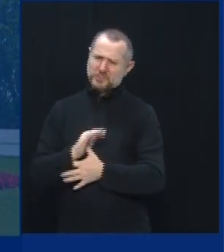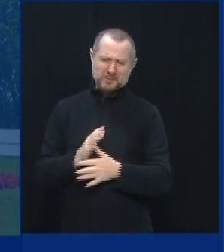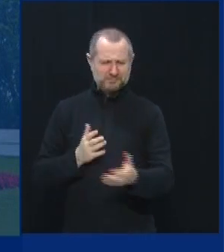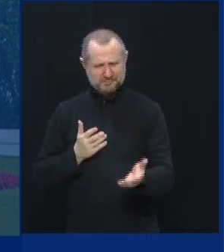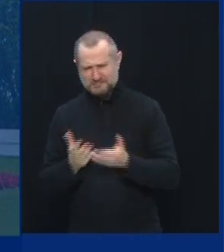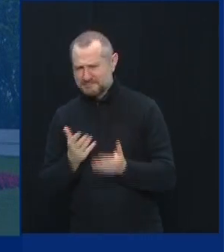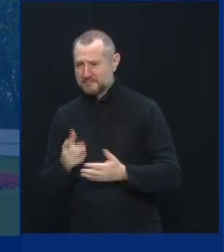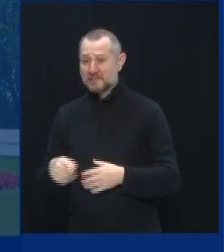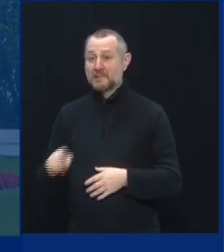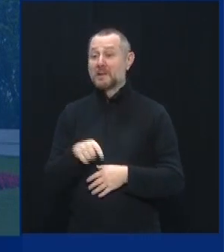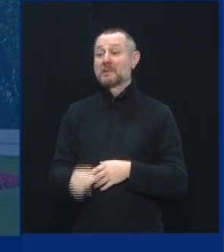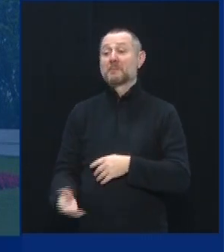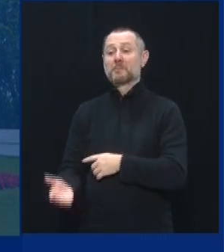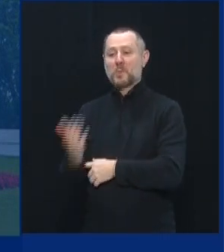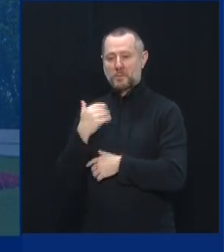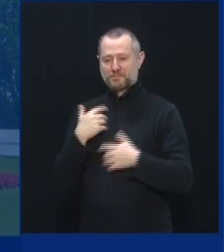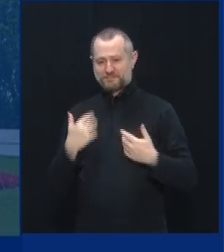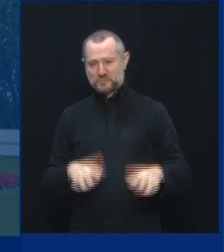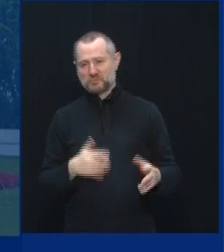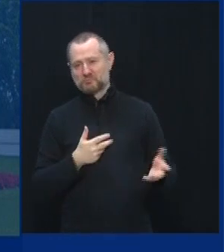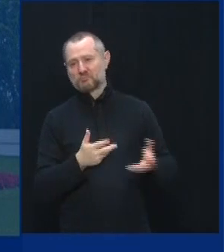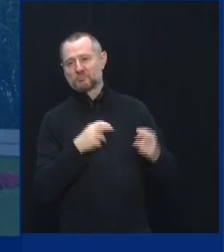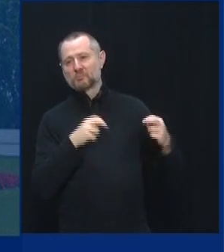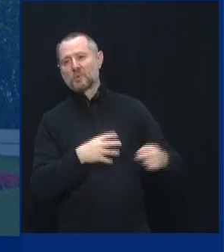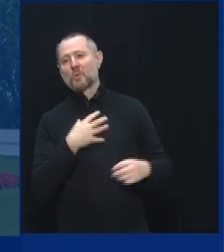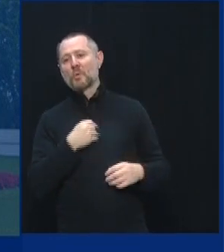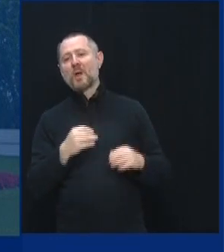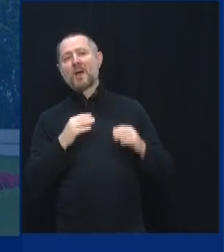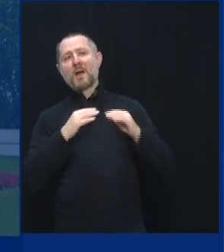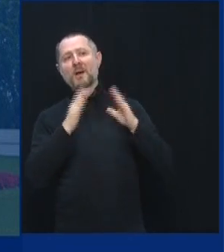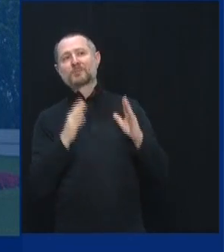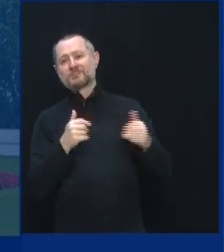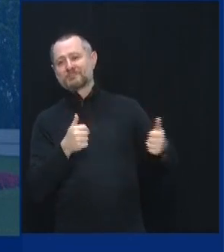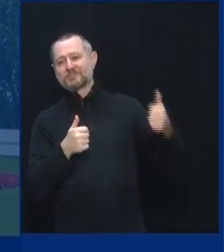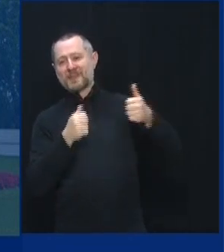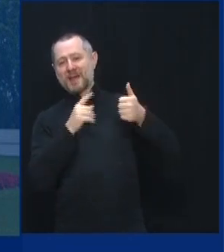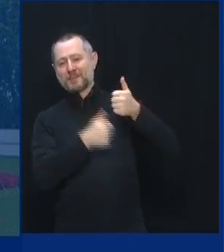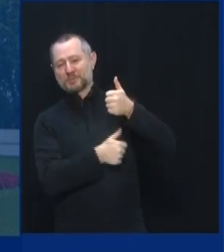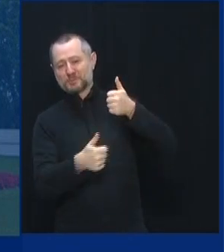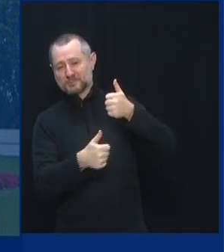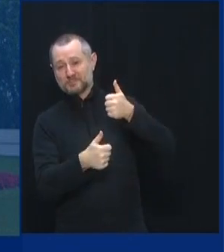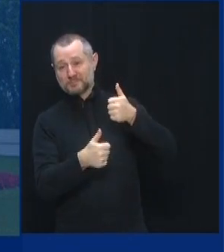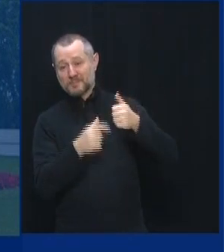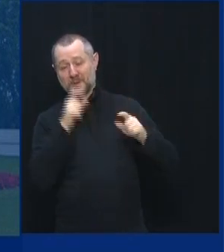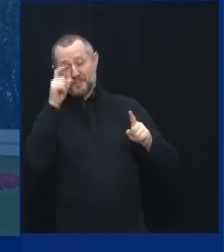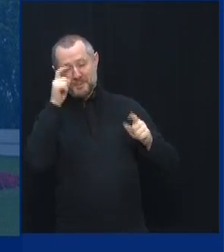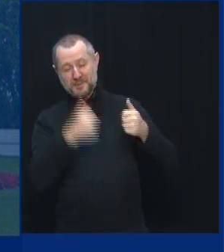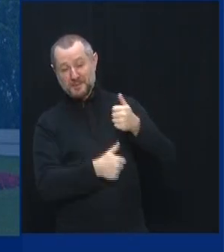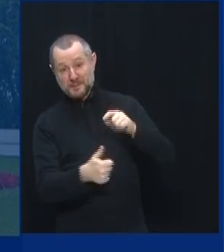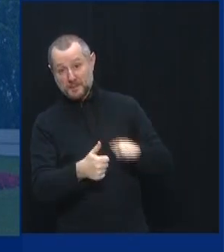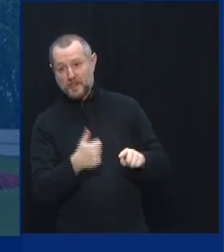THE WHITE HOUSE HAS BEEN WORKING ON THAT. PRESIDENT BIDEN HAS MADE IT A TOP PRIORITY. WE HAD A MEETING THIS MORNING